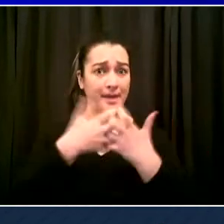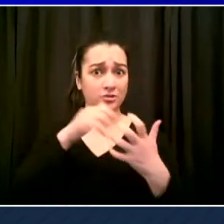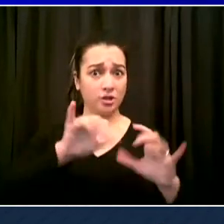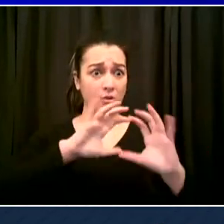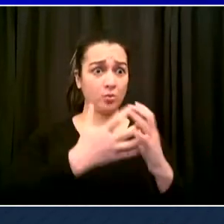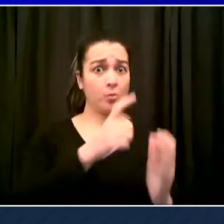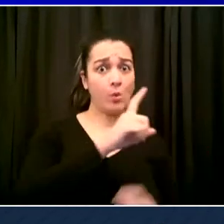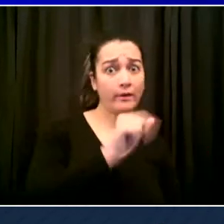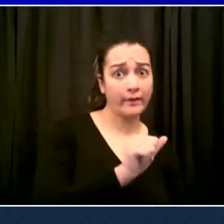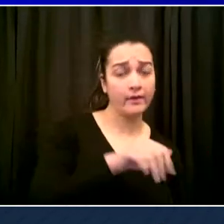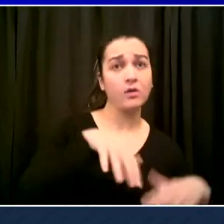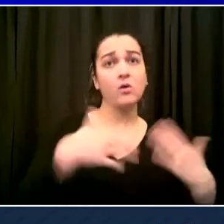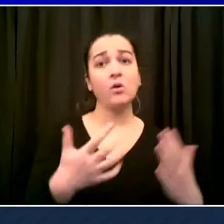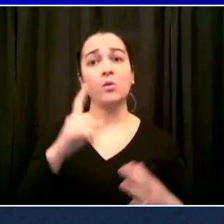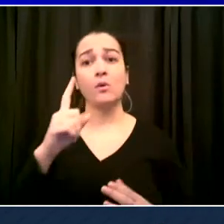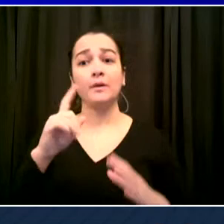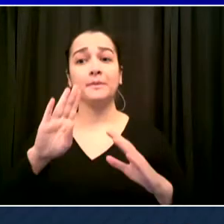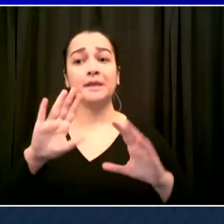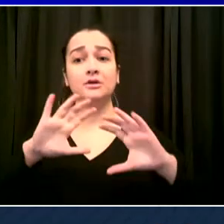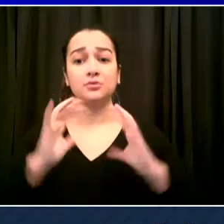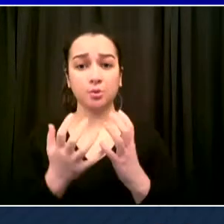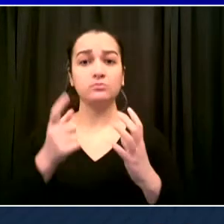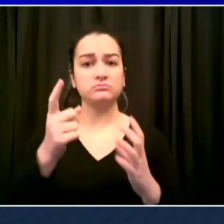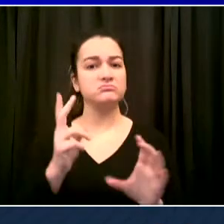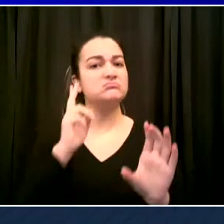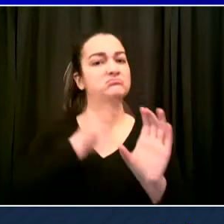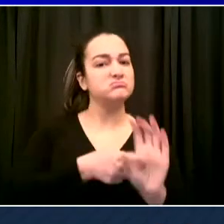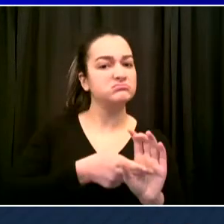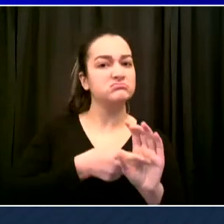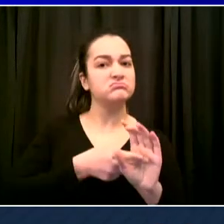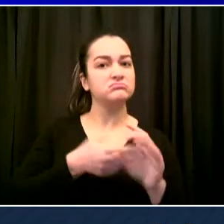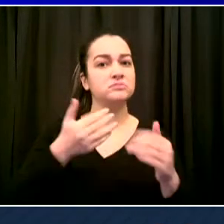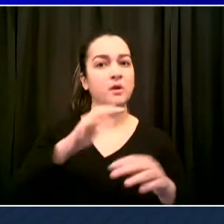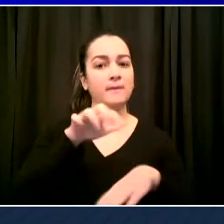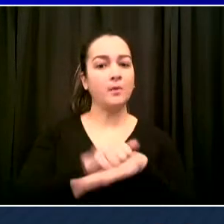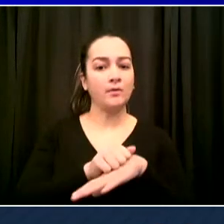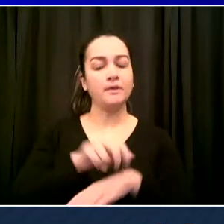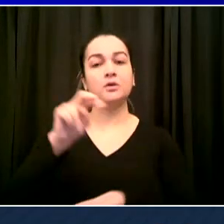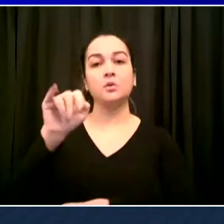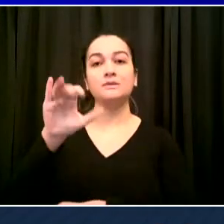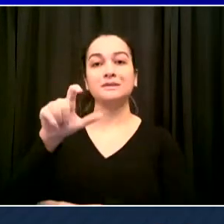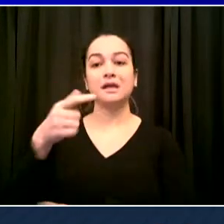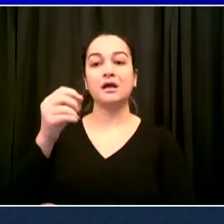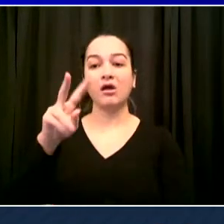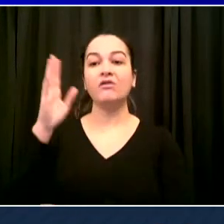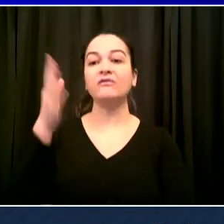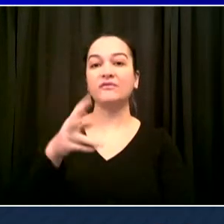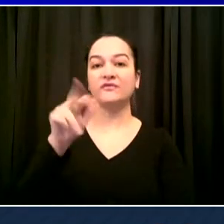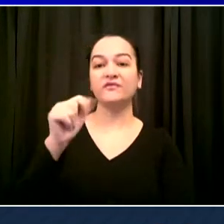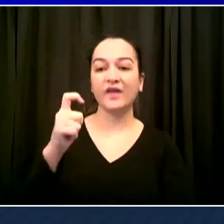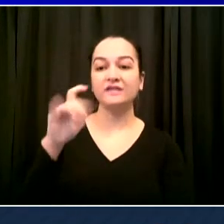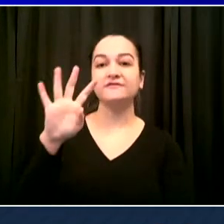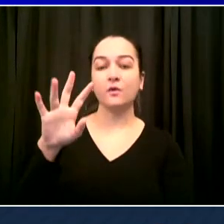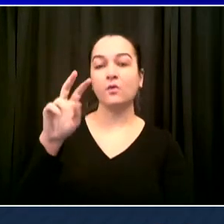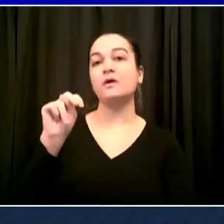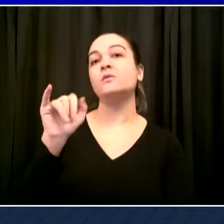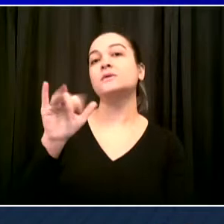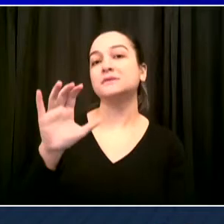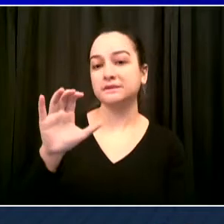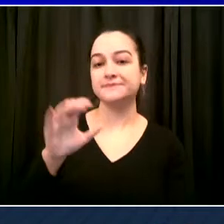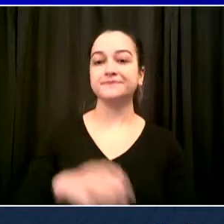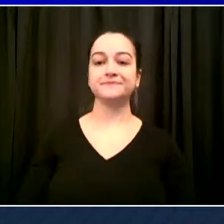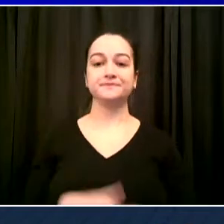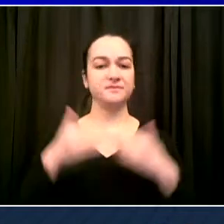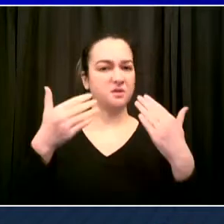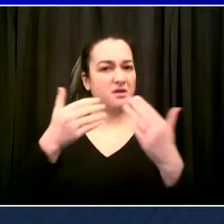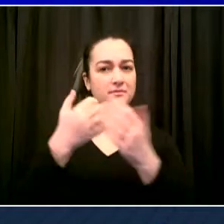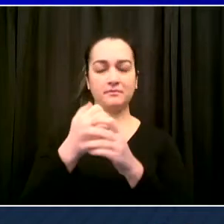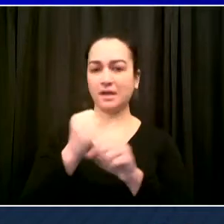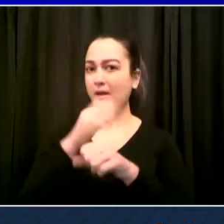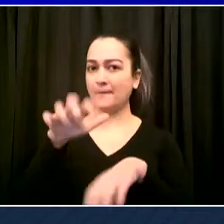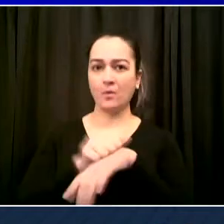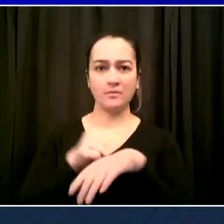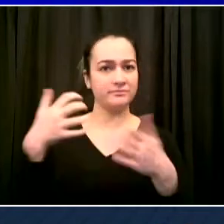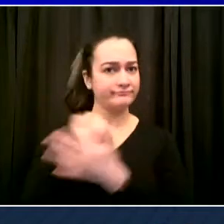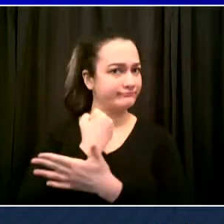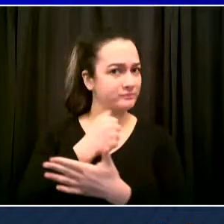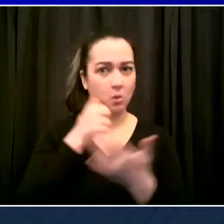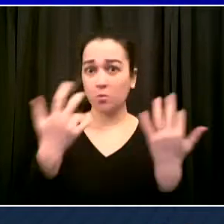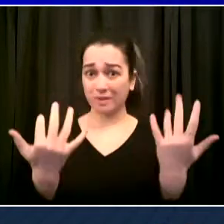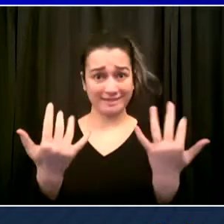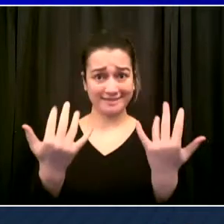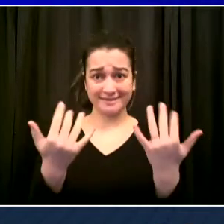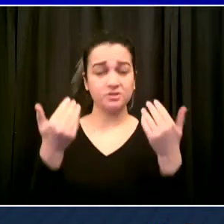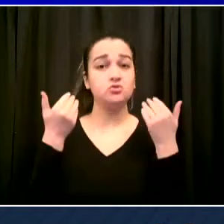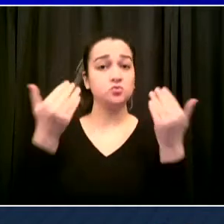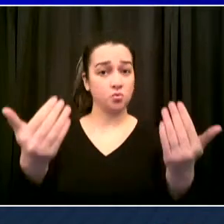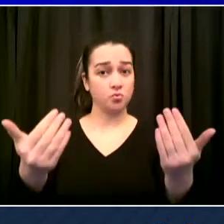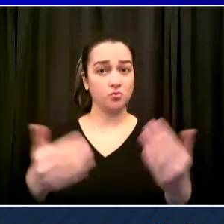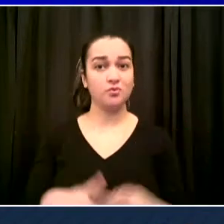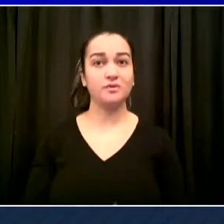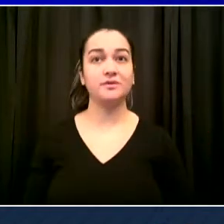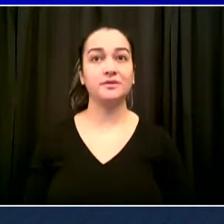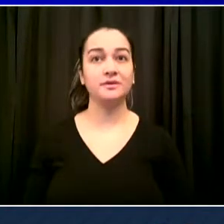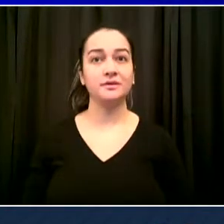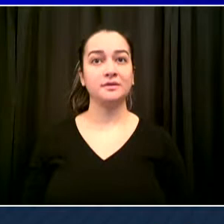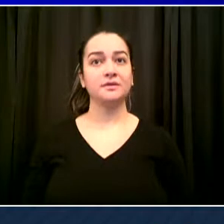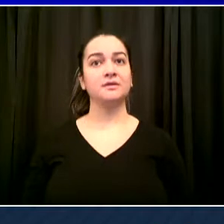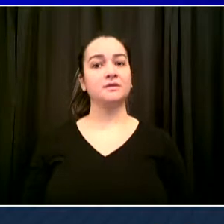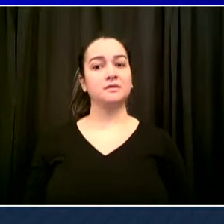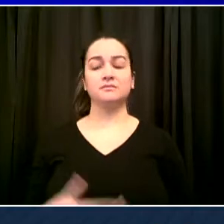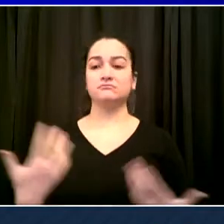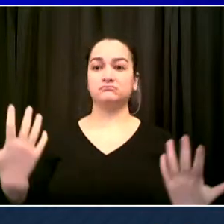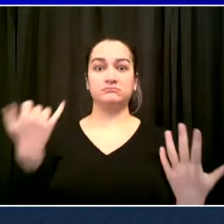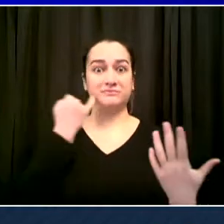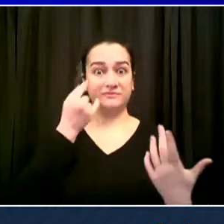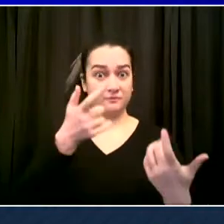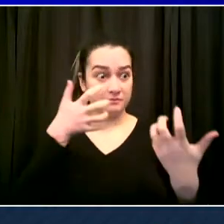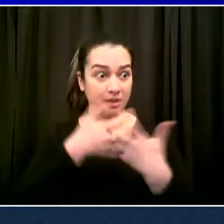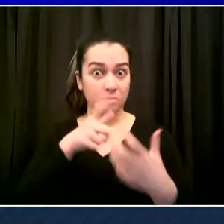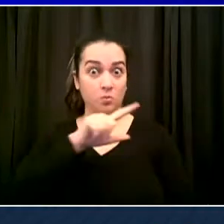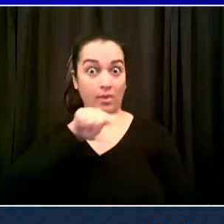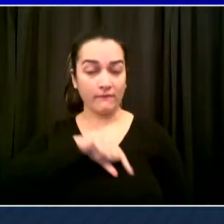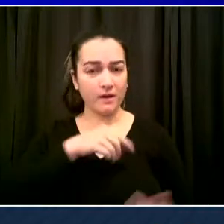VACCINE, GO TO